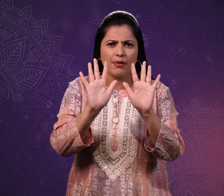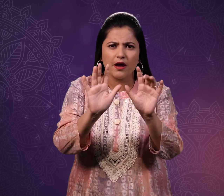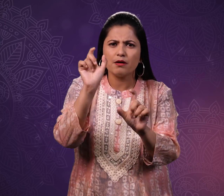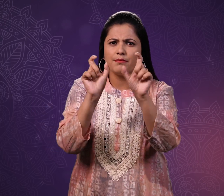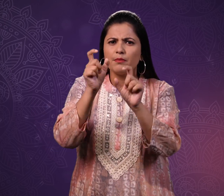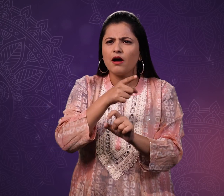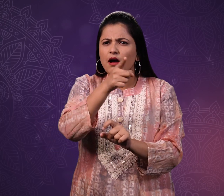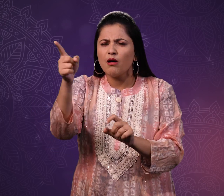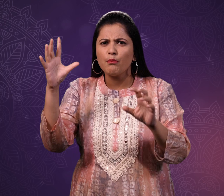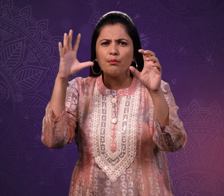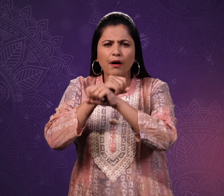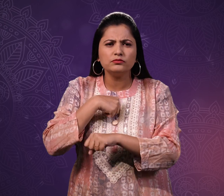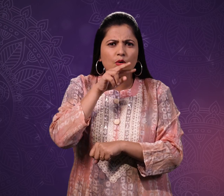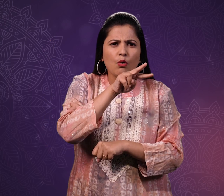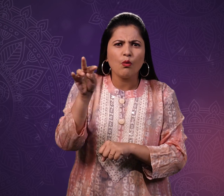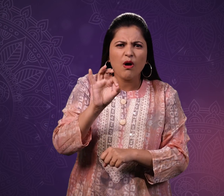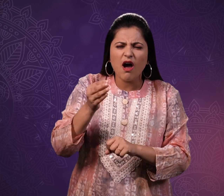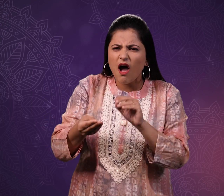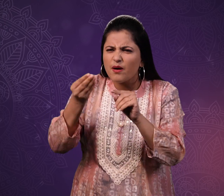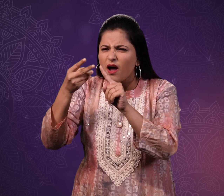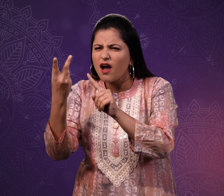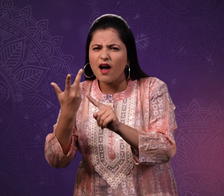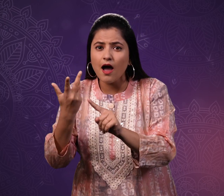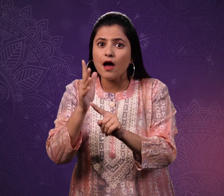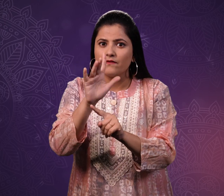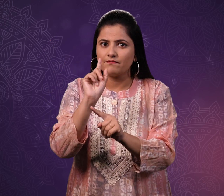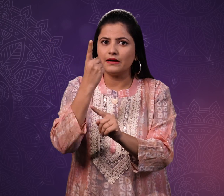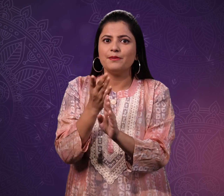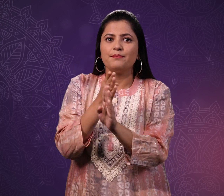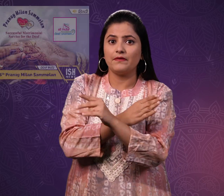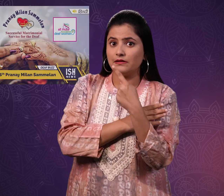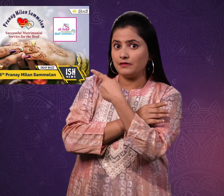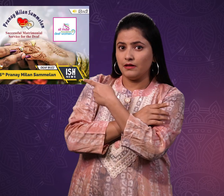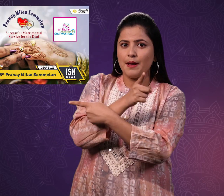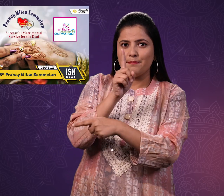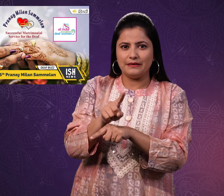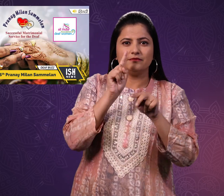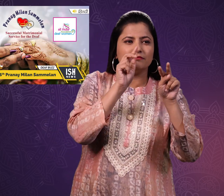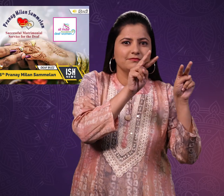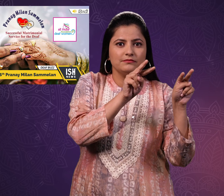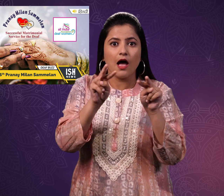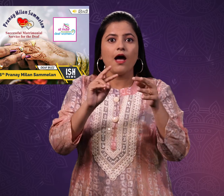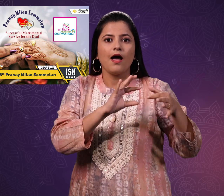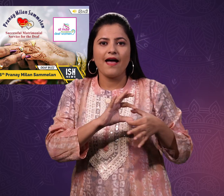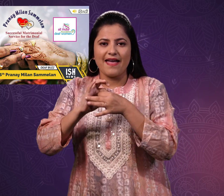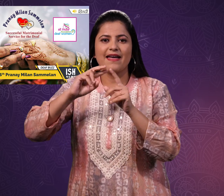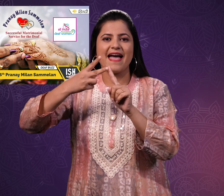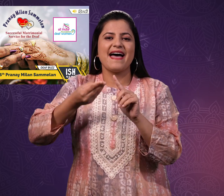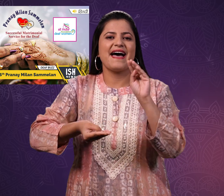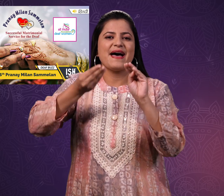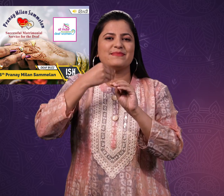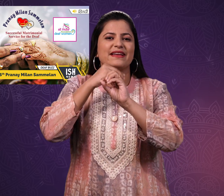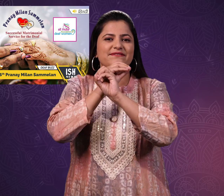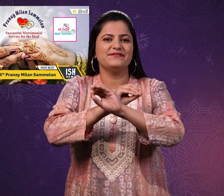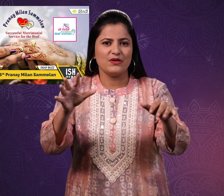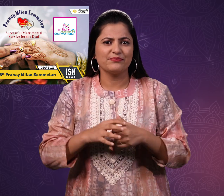Incase you have missed the previous video, watch that first. Now here is the latest update.